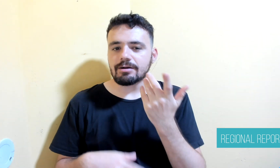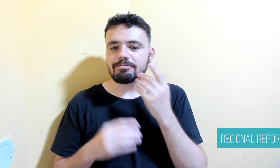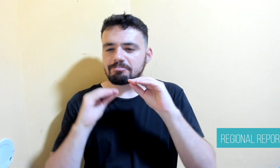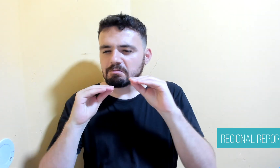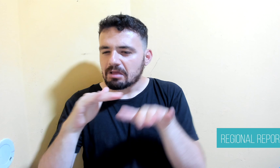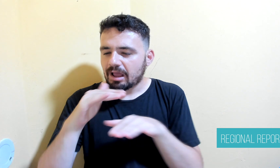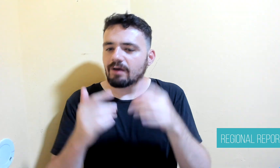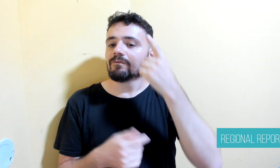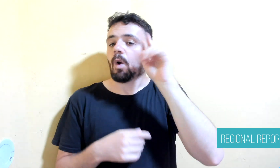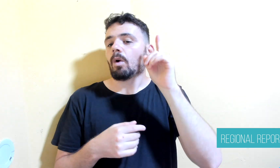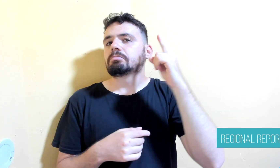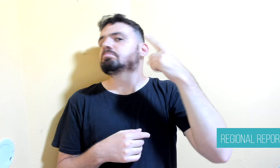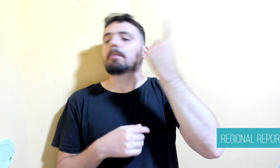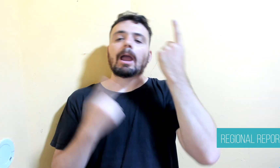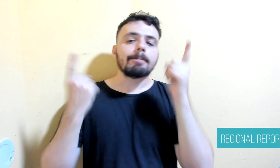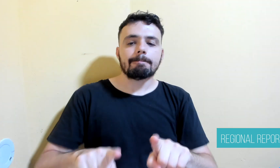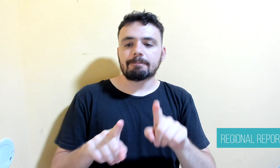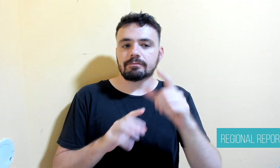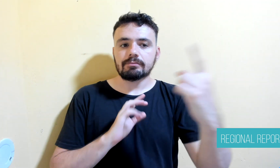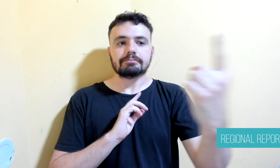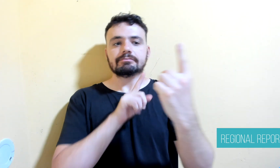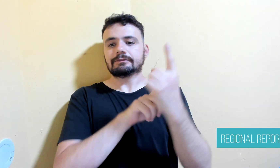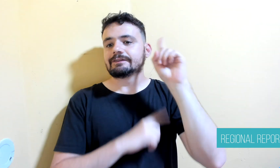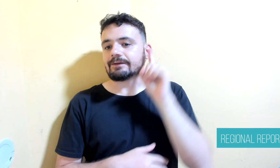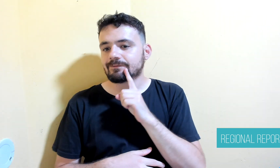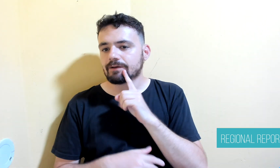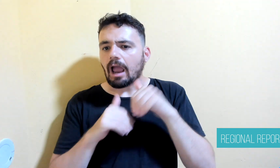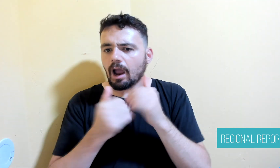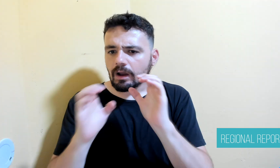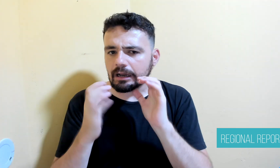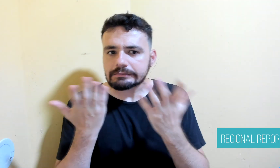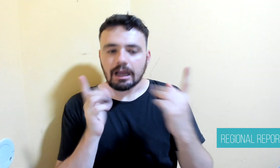on the basic use of sign language that will allow better